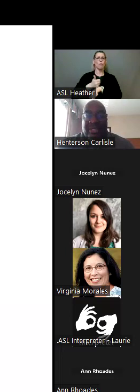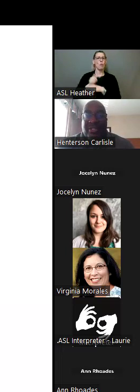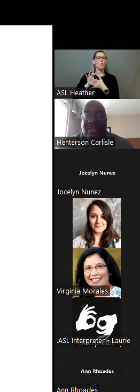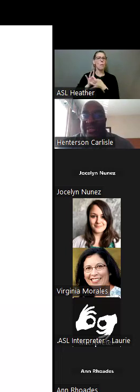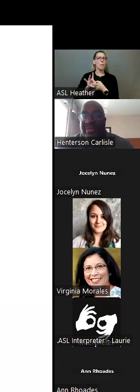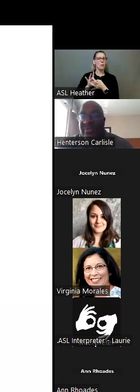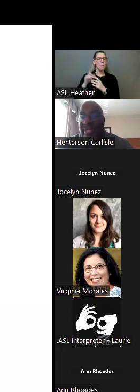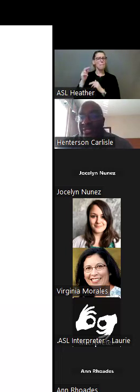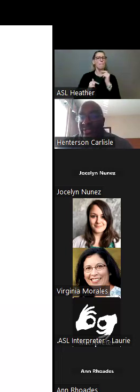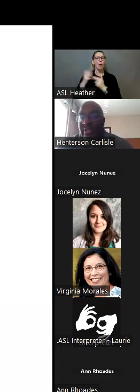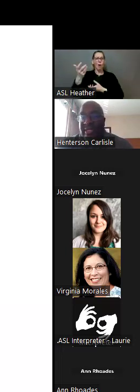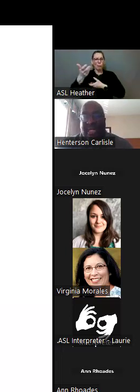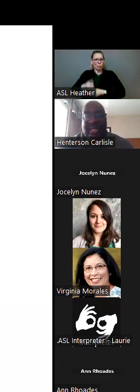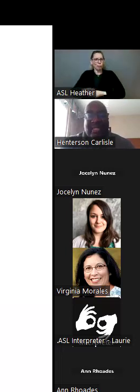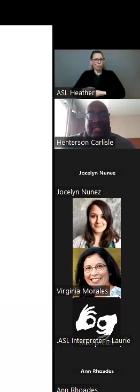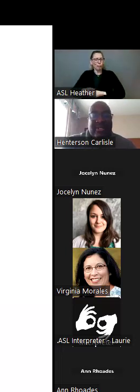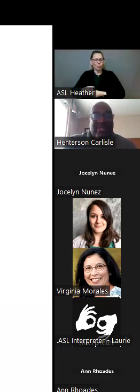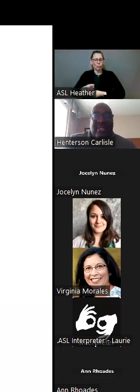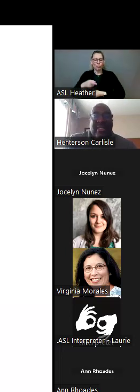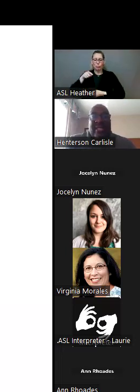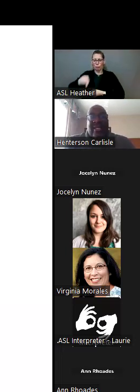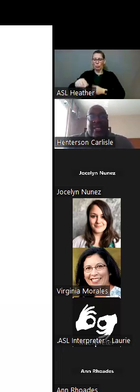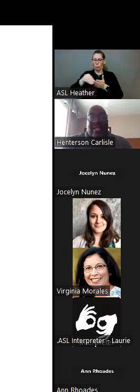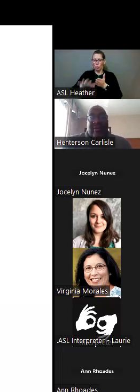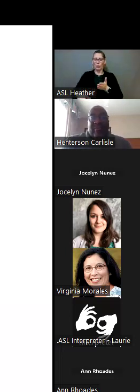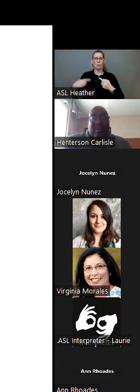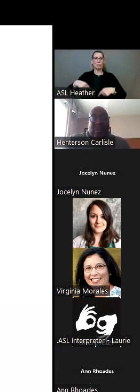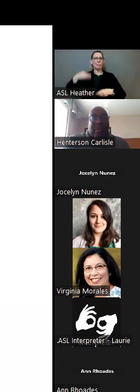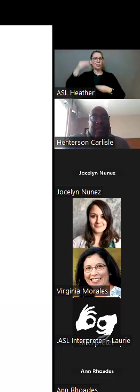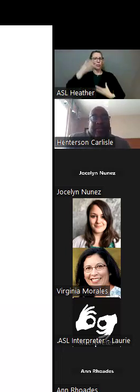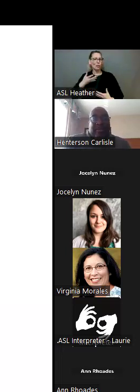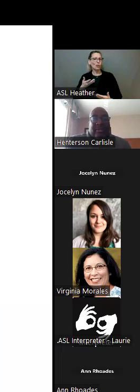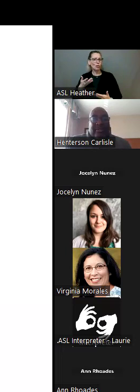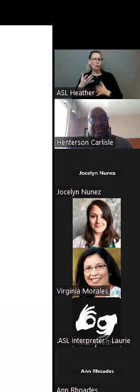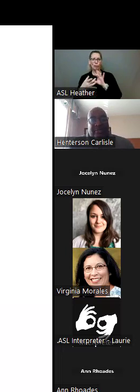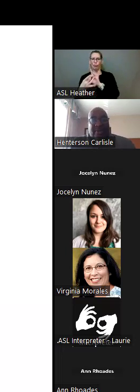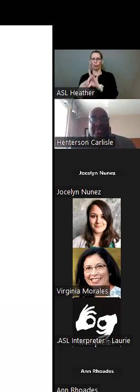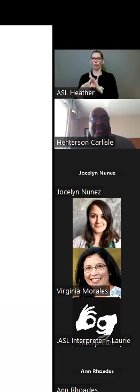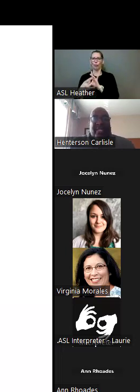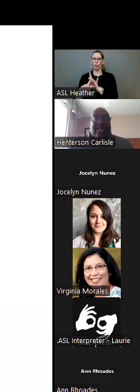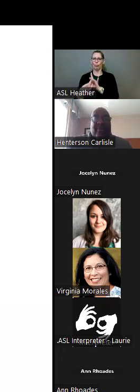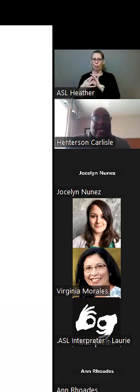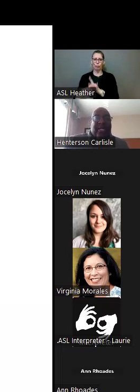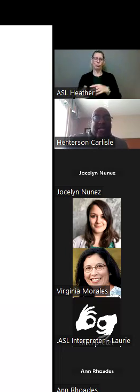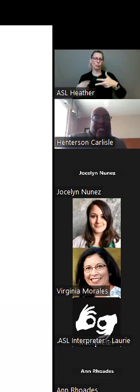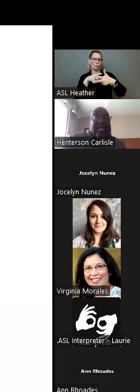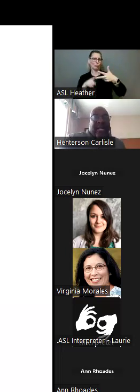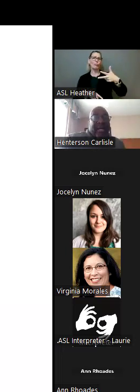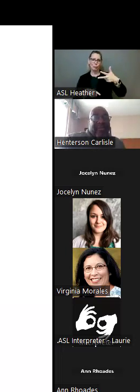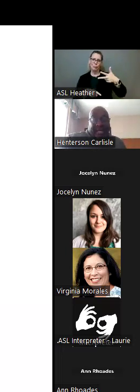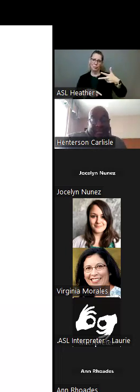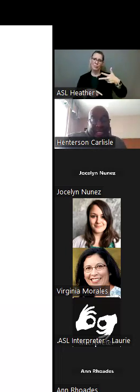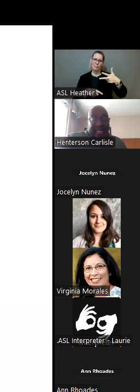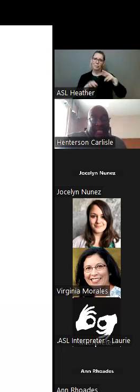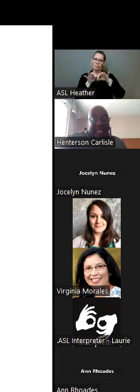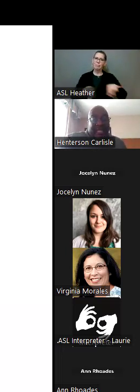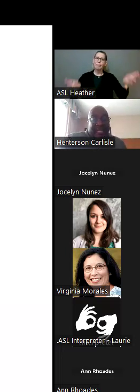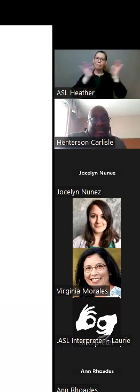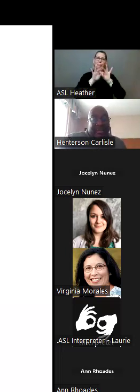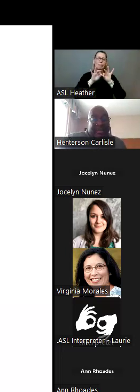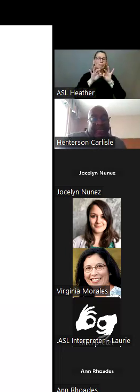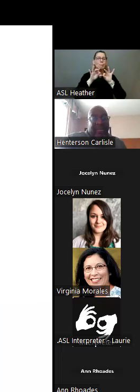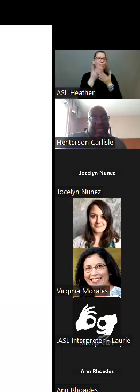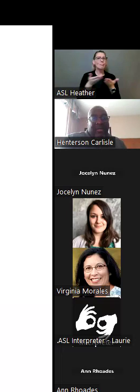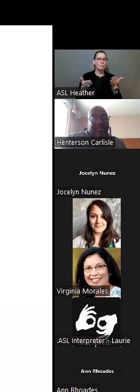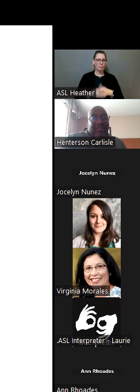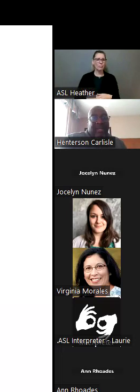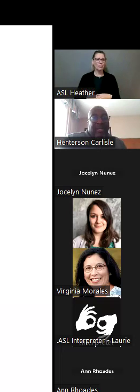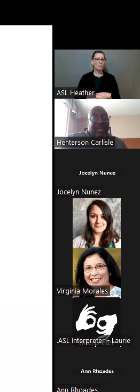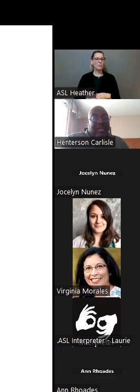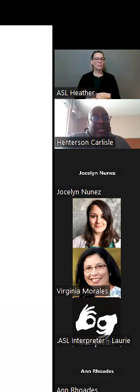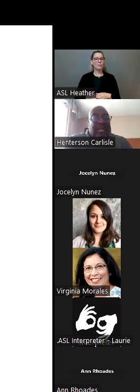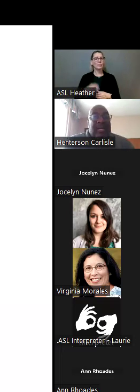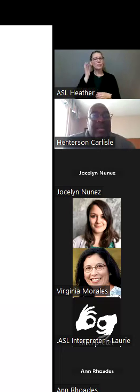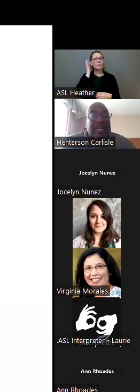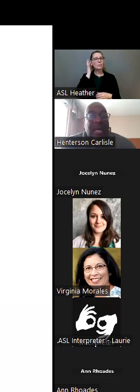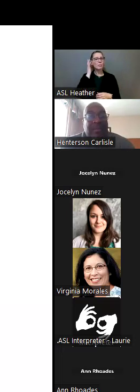the trust between students and teachers? So those are the first three key wide elements.